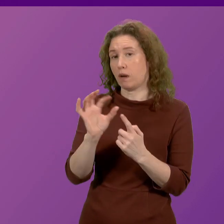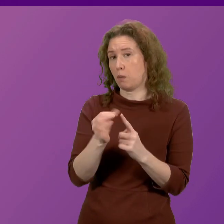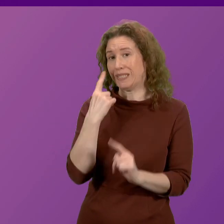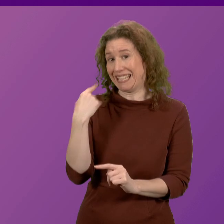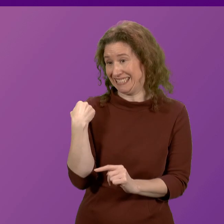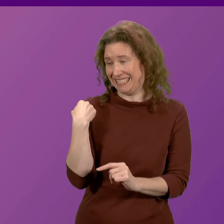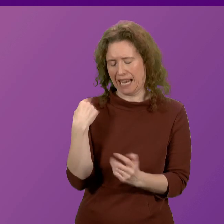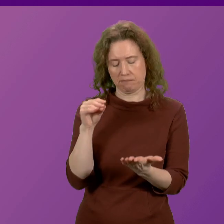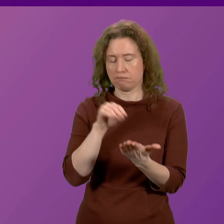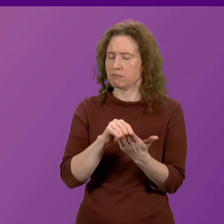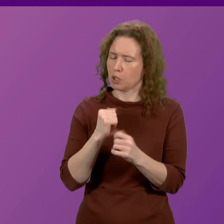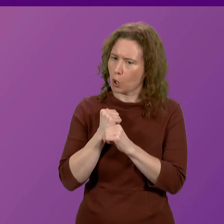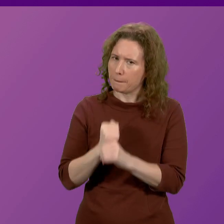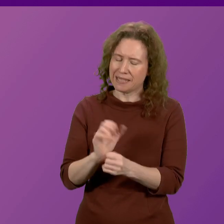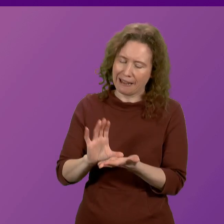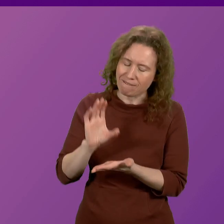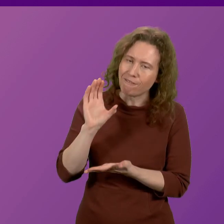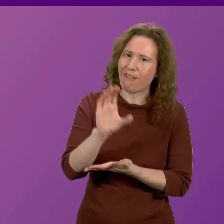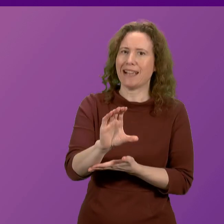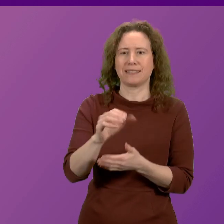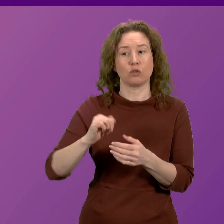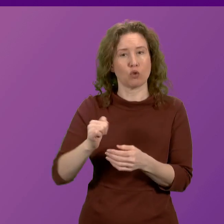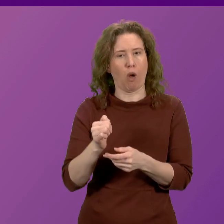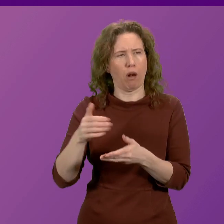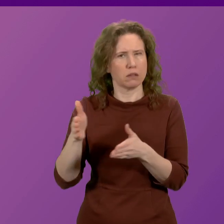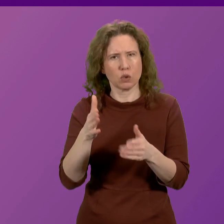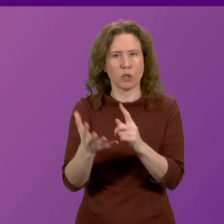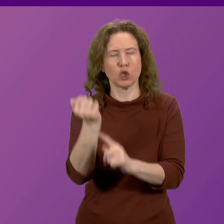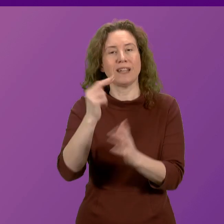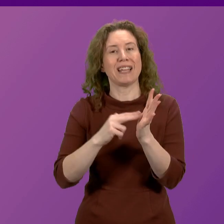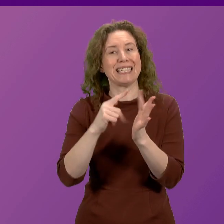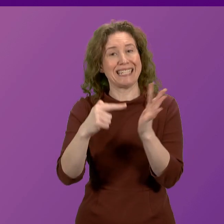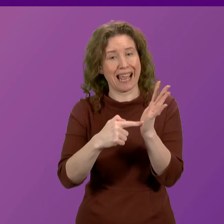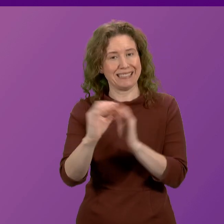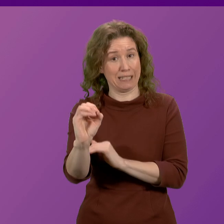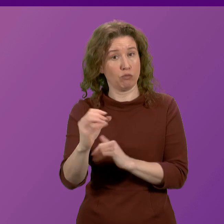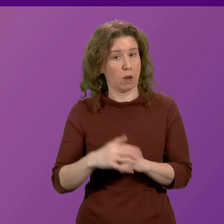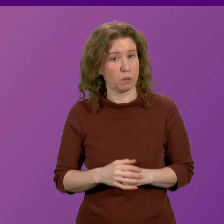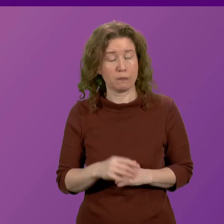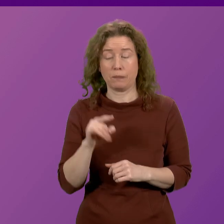invest in Scotland’s journey to net zero and to achieve the objectives that Audrey